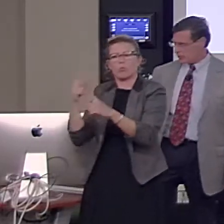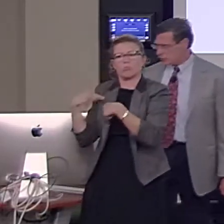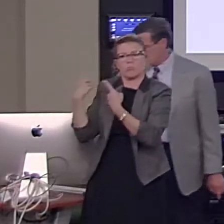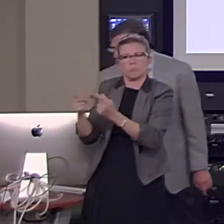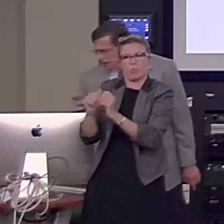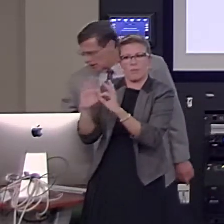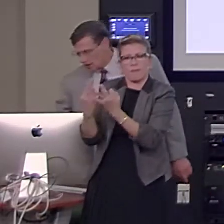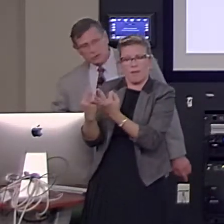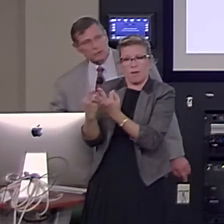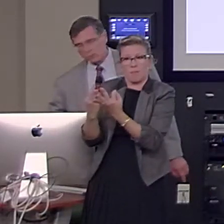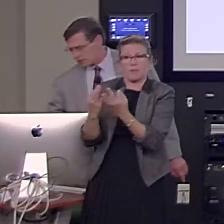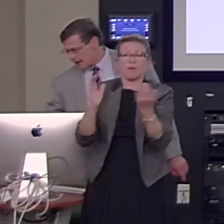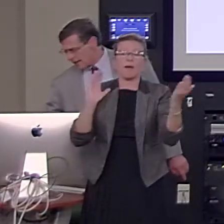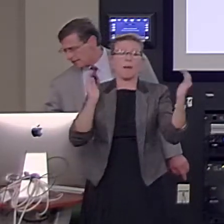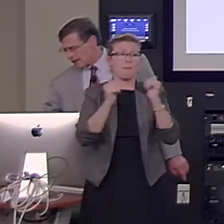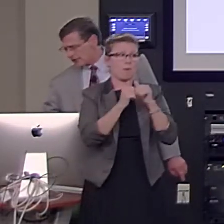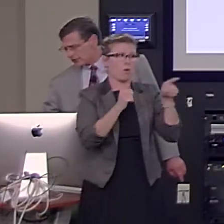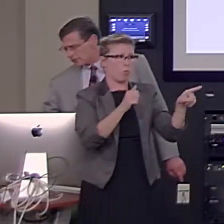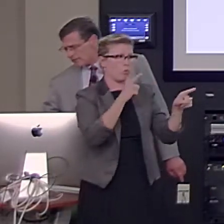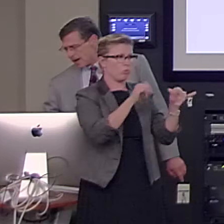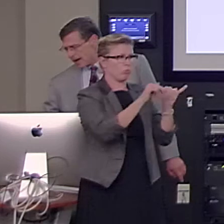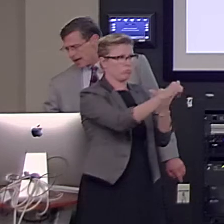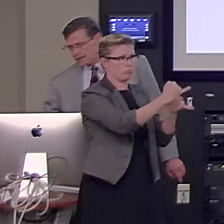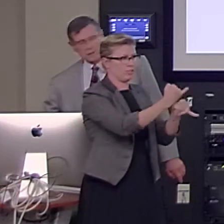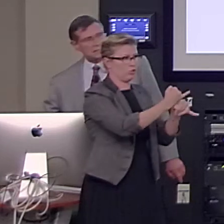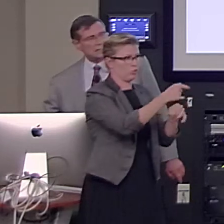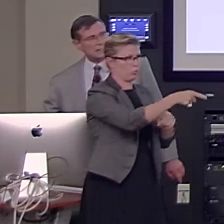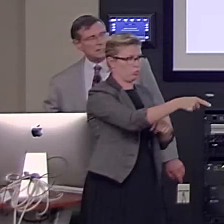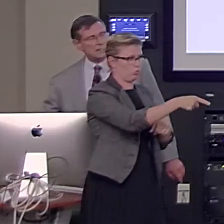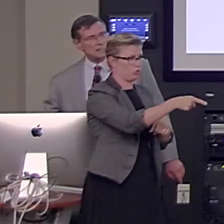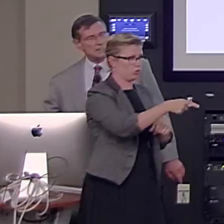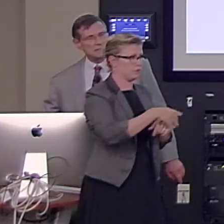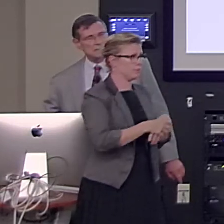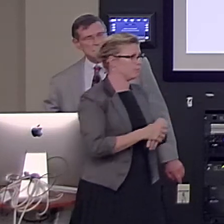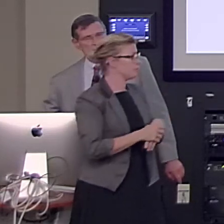to the children who were randomized to remain in the institution.